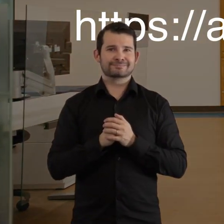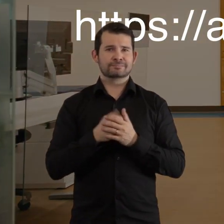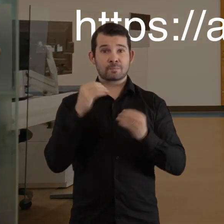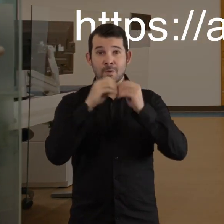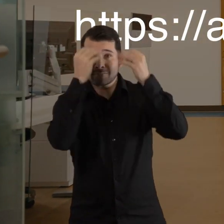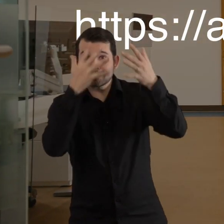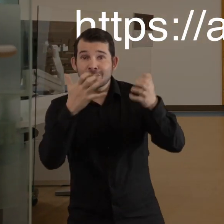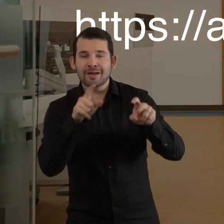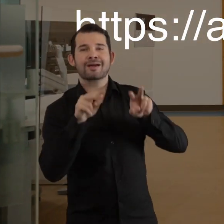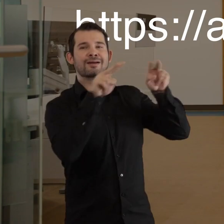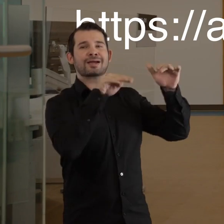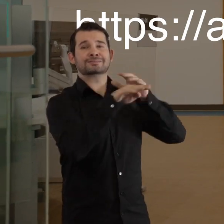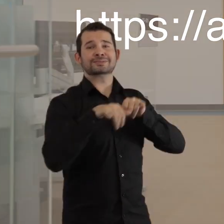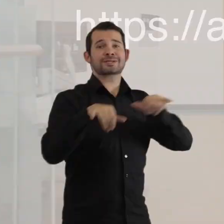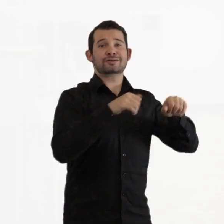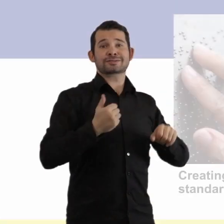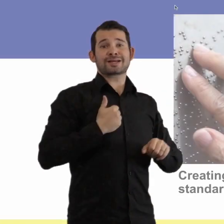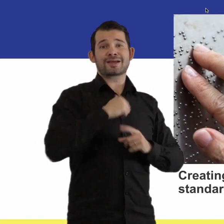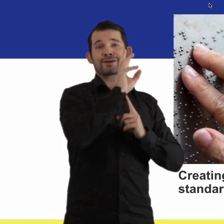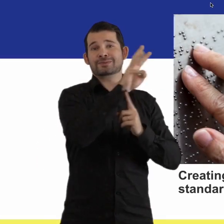For more information, visit the Accessibility Standards Canada website.